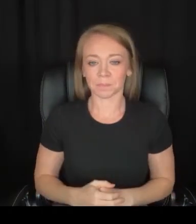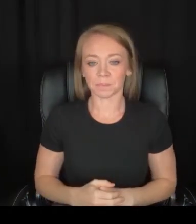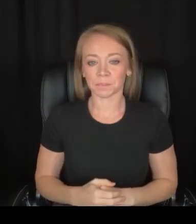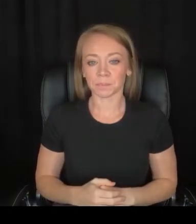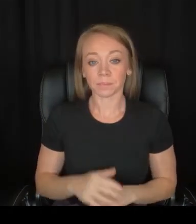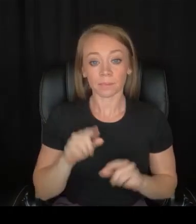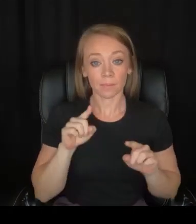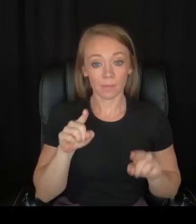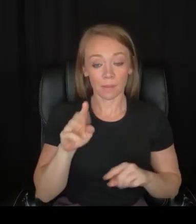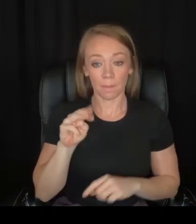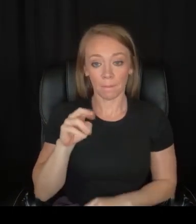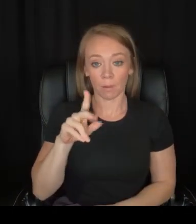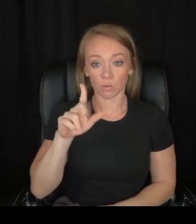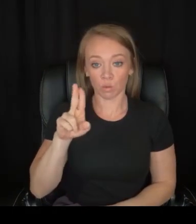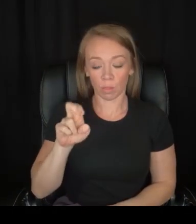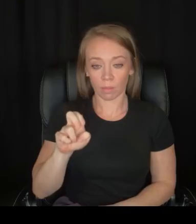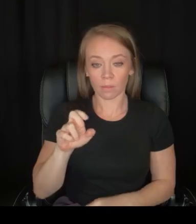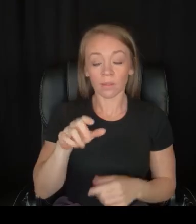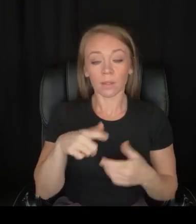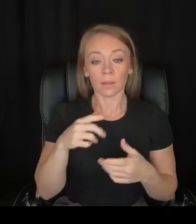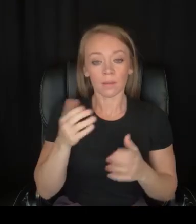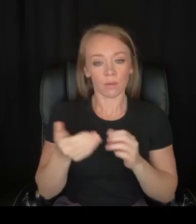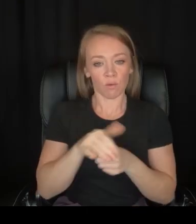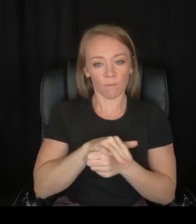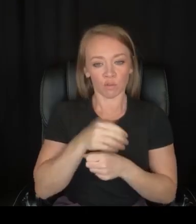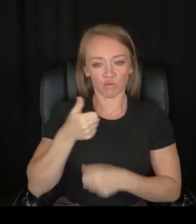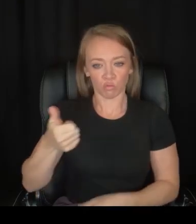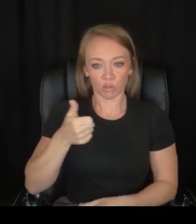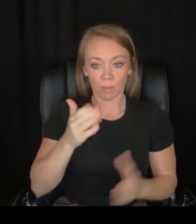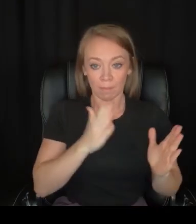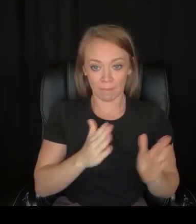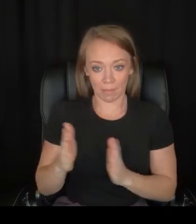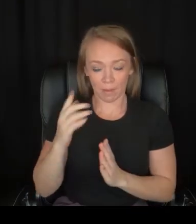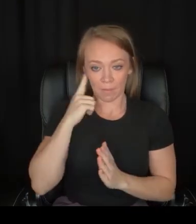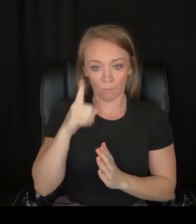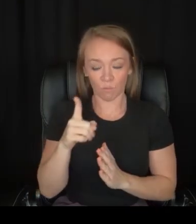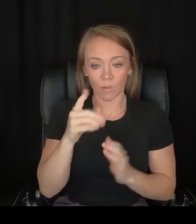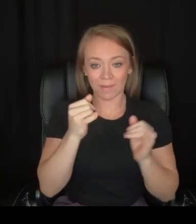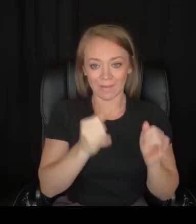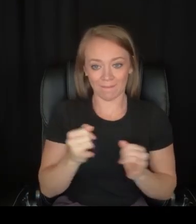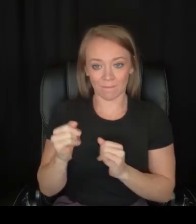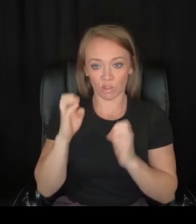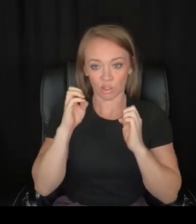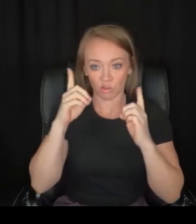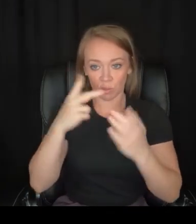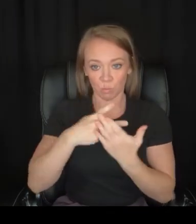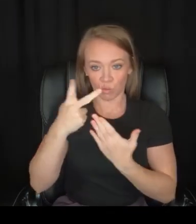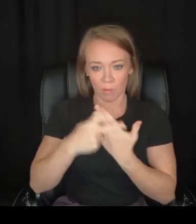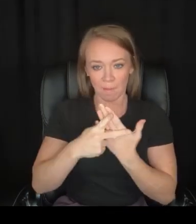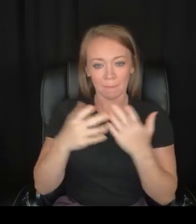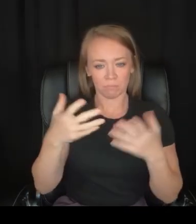This module covers transportation planning for Individual education Program,